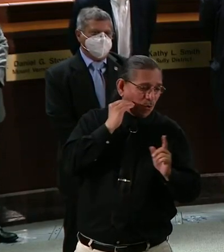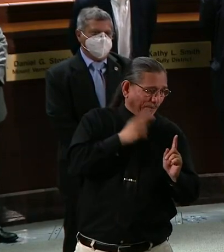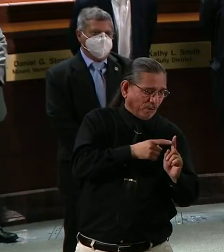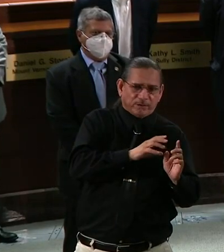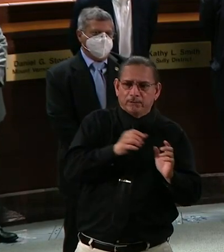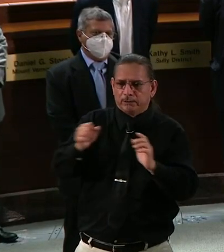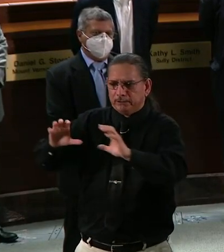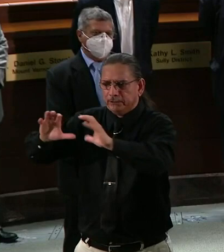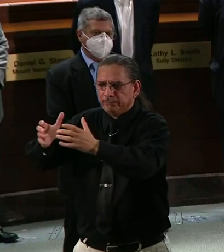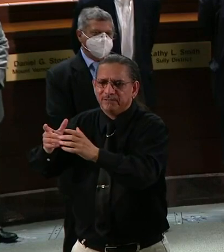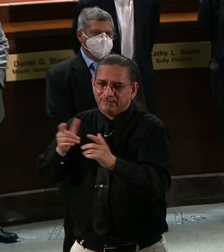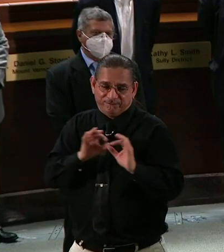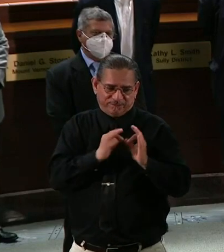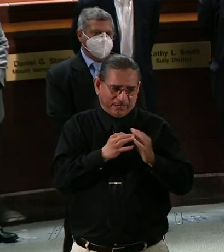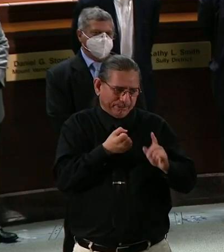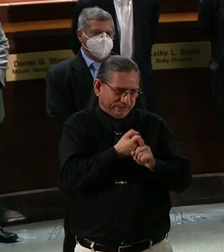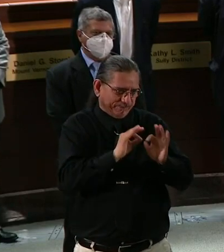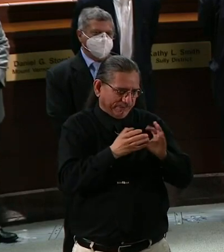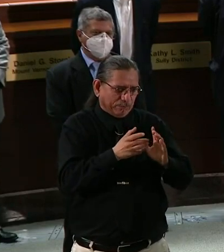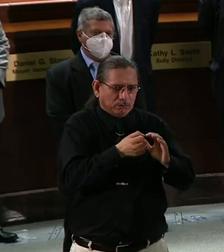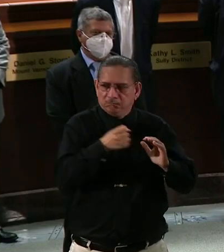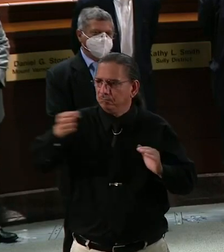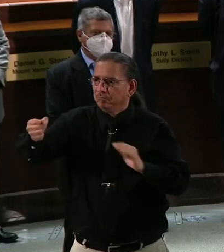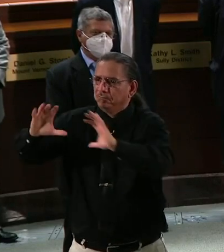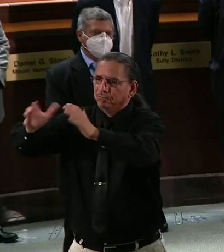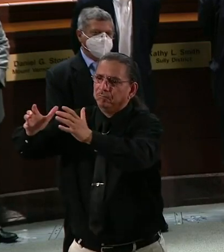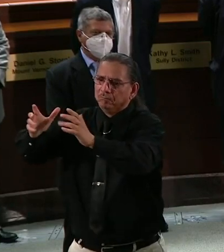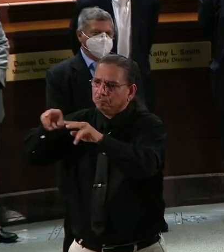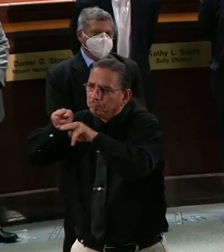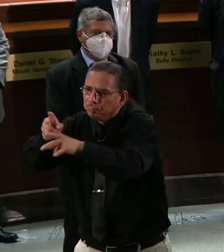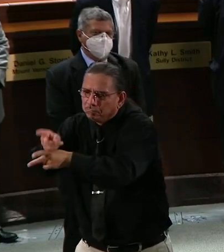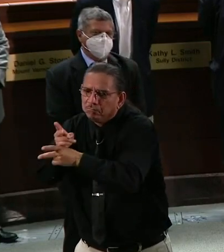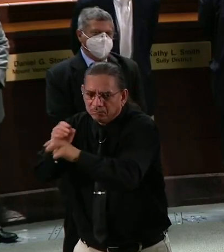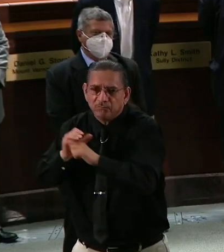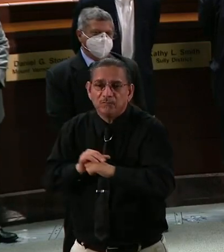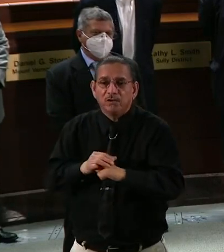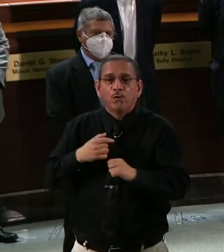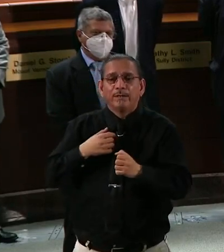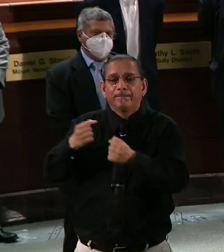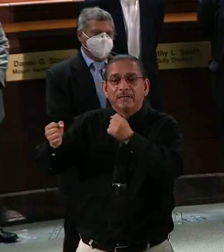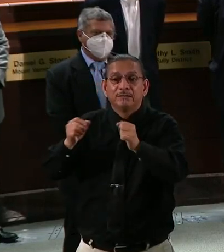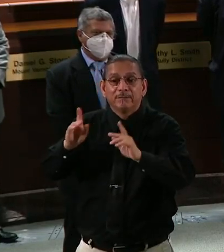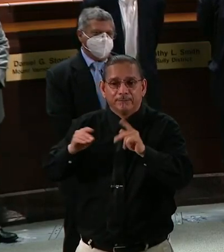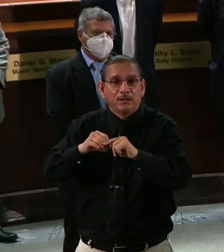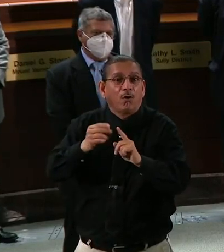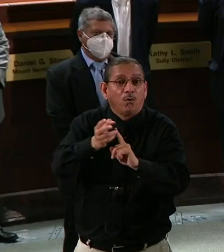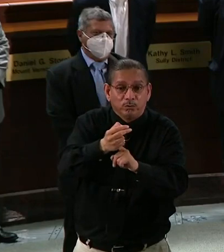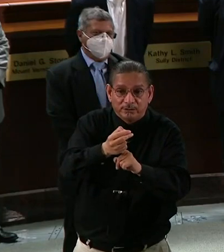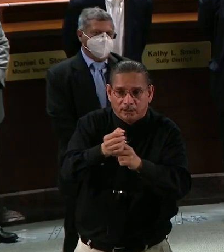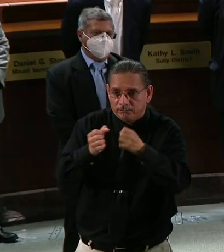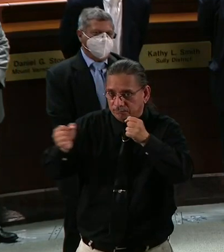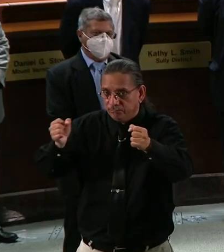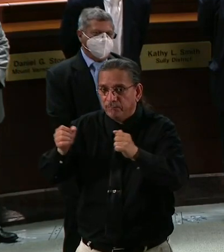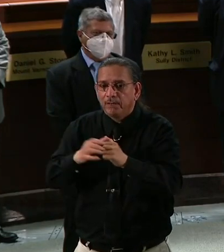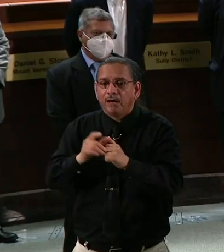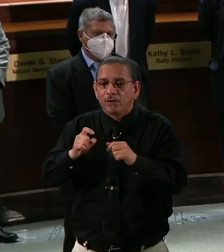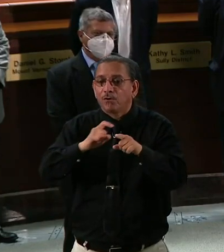THE FAIRFAX. BUT I THERE SEE CAN YOU SPEAK UP BUT I WILL NOT